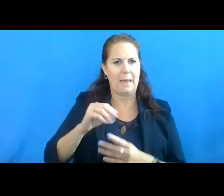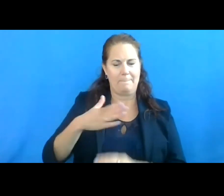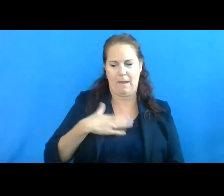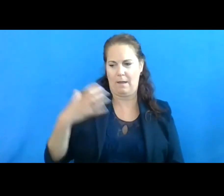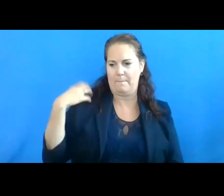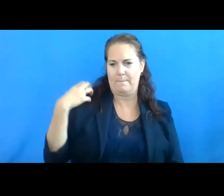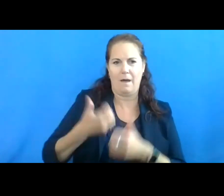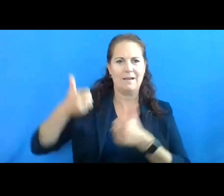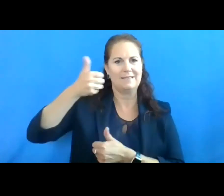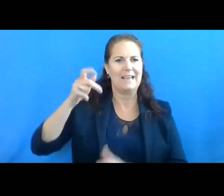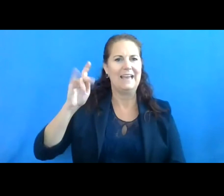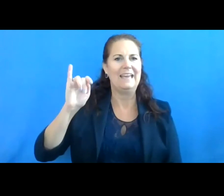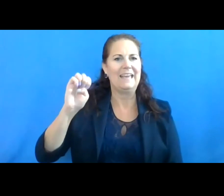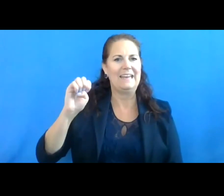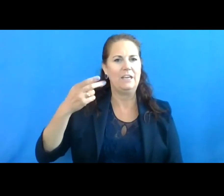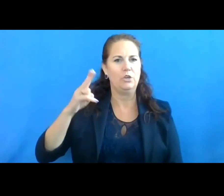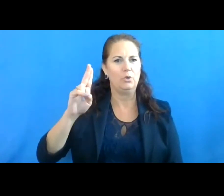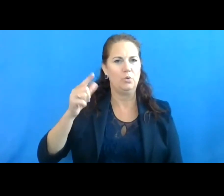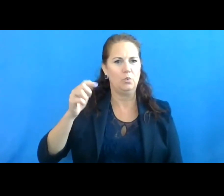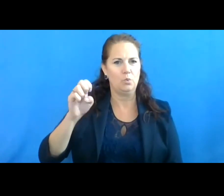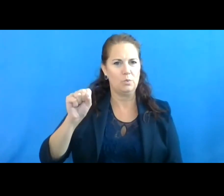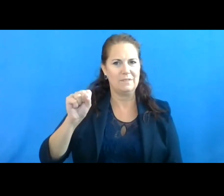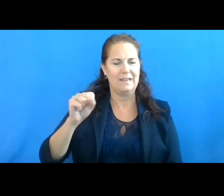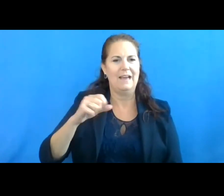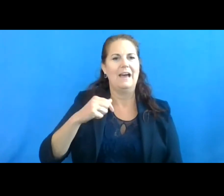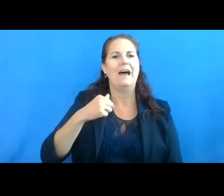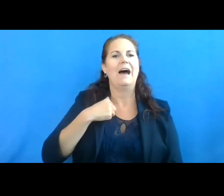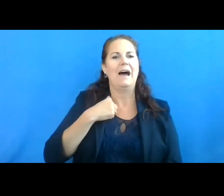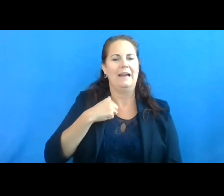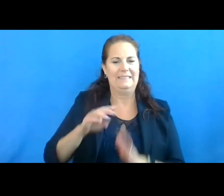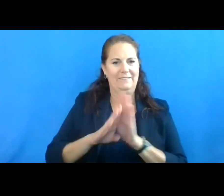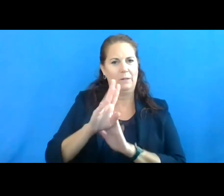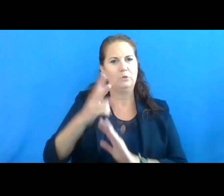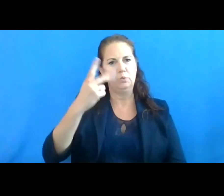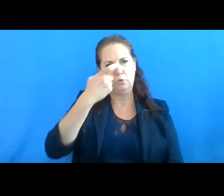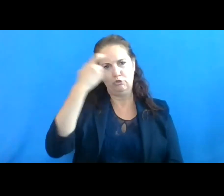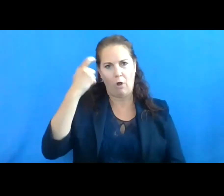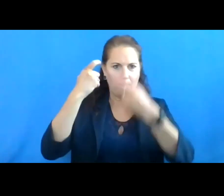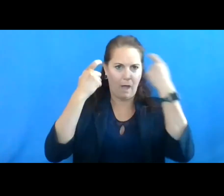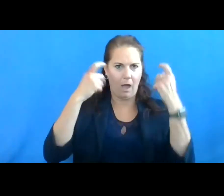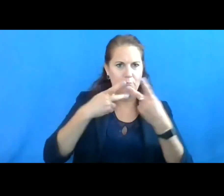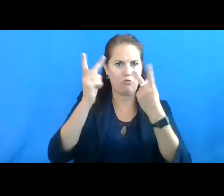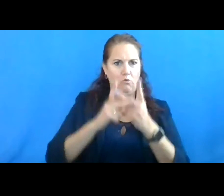Katie Hughes and I developed two trauma training programs that were being delivered provincially